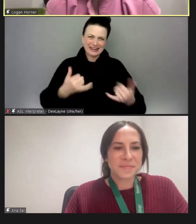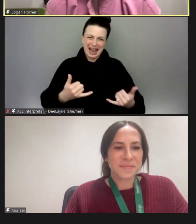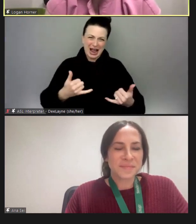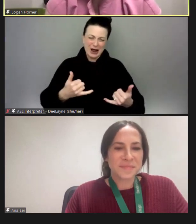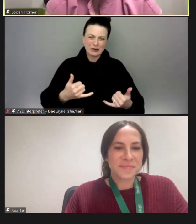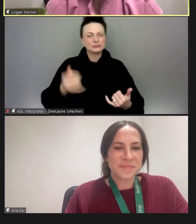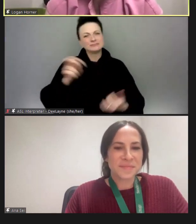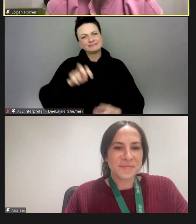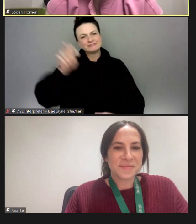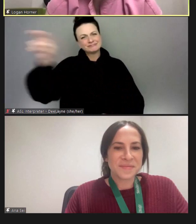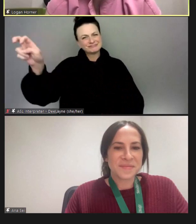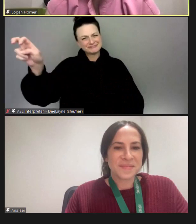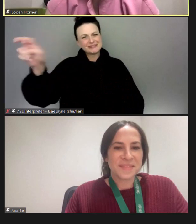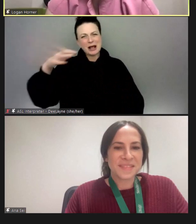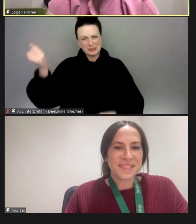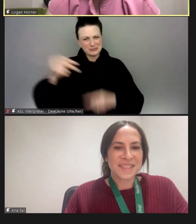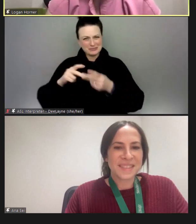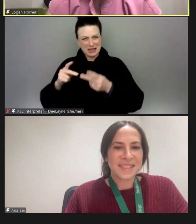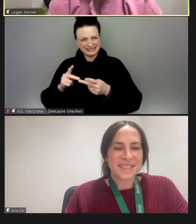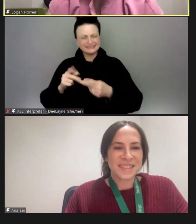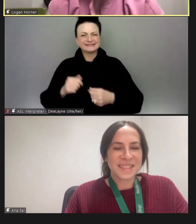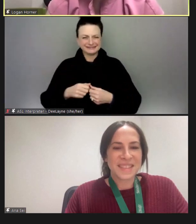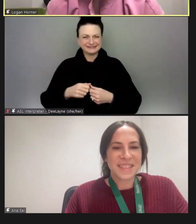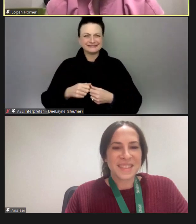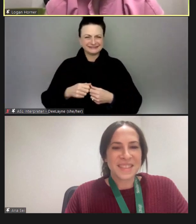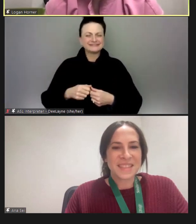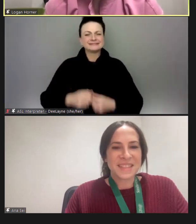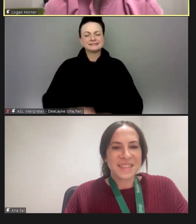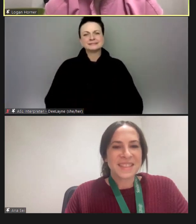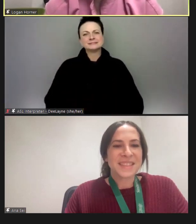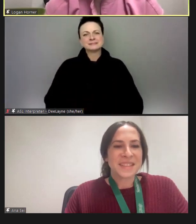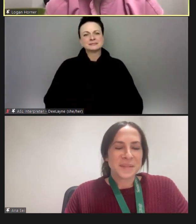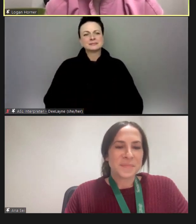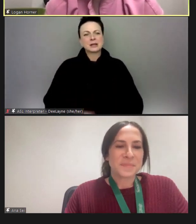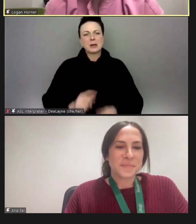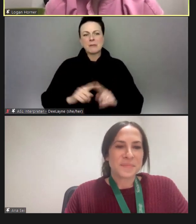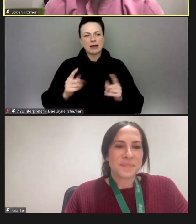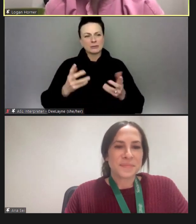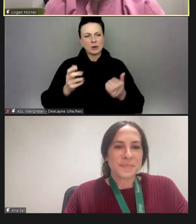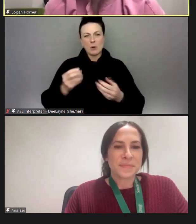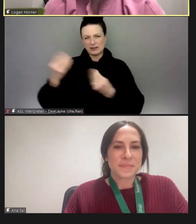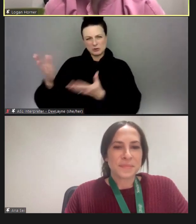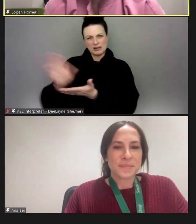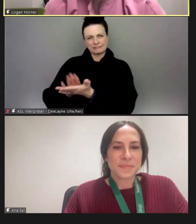her great knowledge elsewhere but we